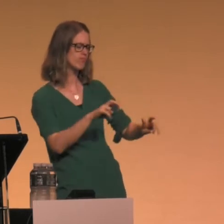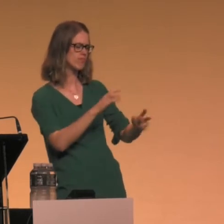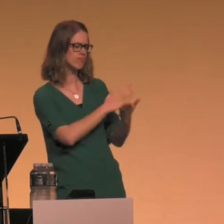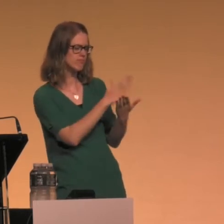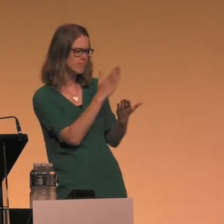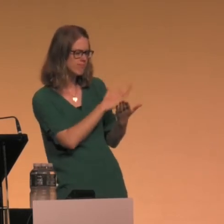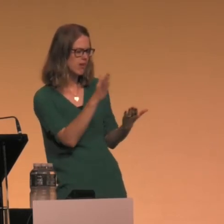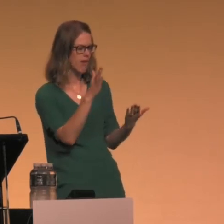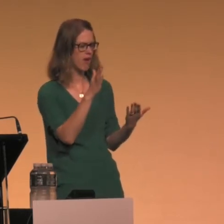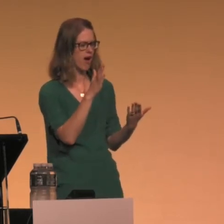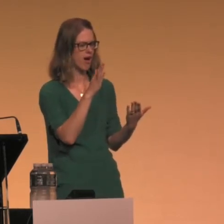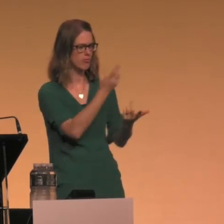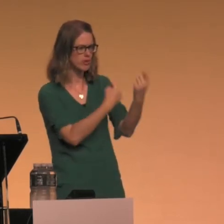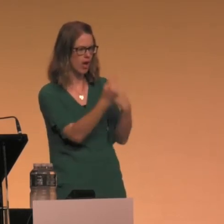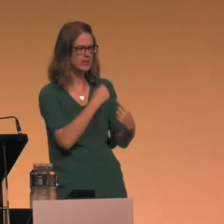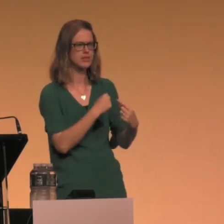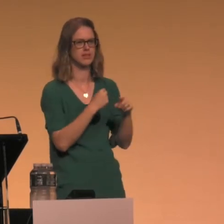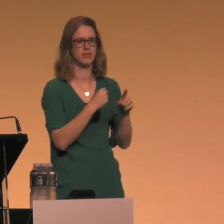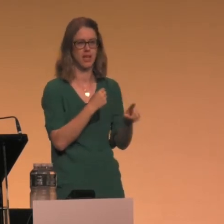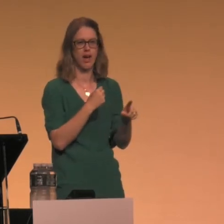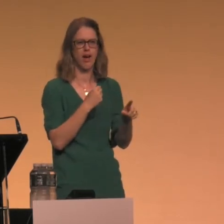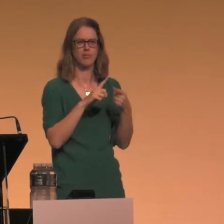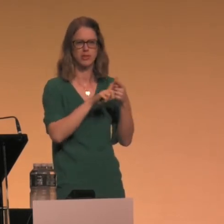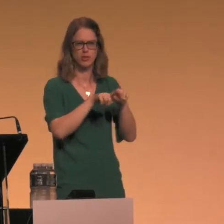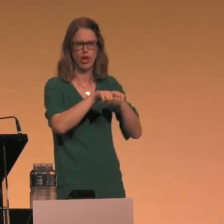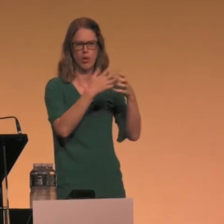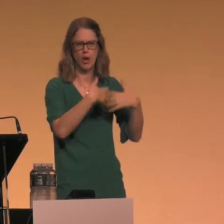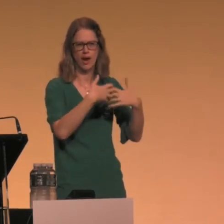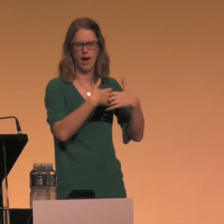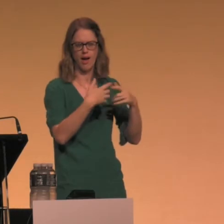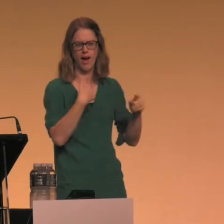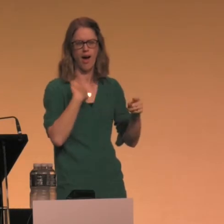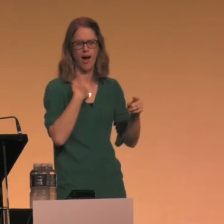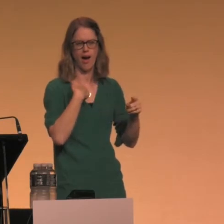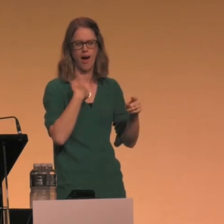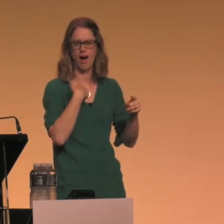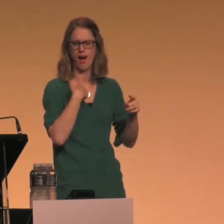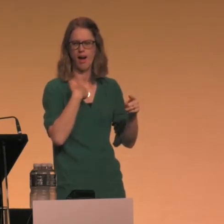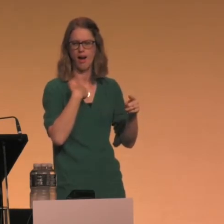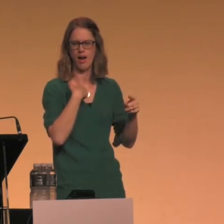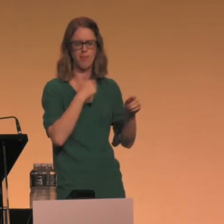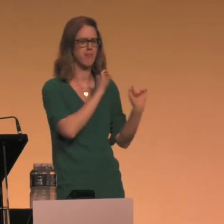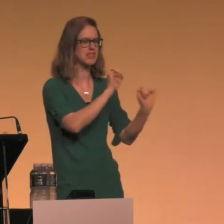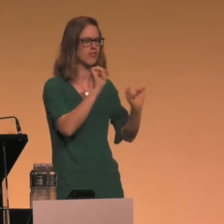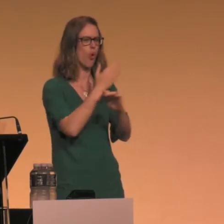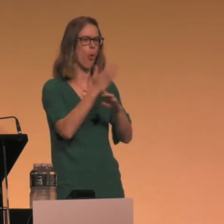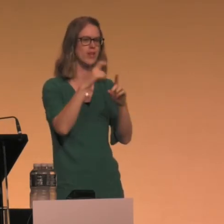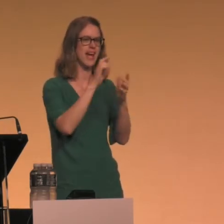some of those points about it. And I'm still trying to work out because I have been around every DHB apart from Capital Coast,